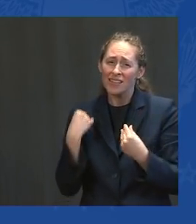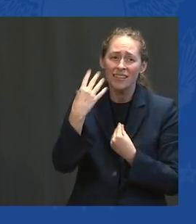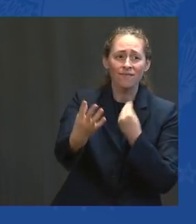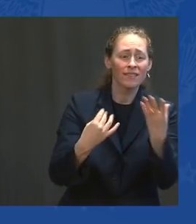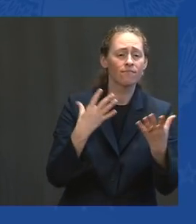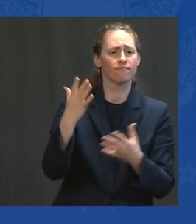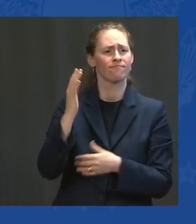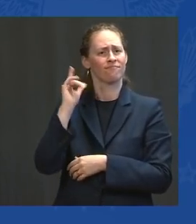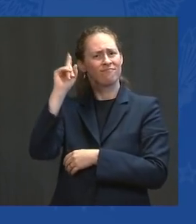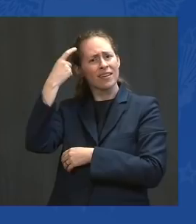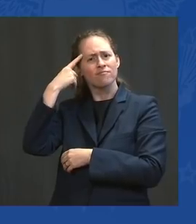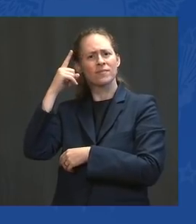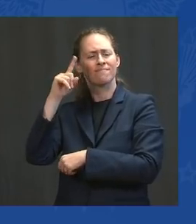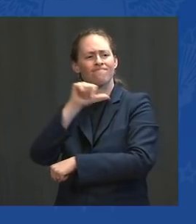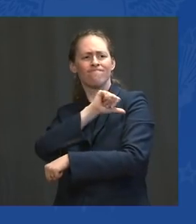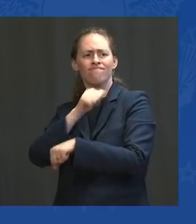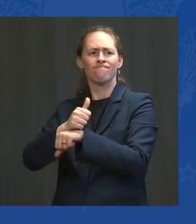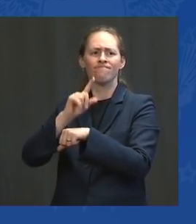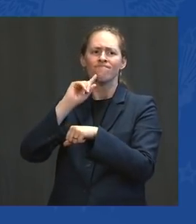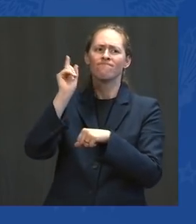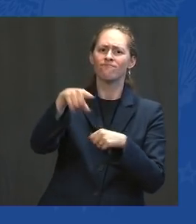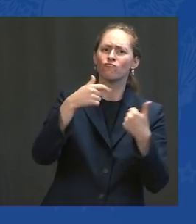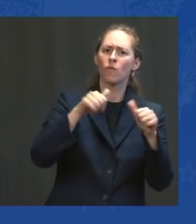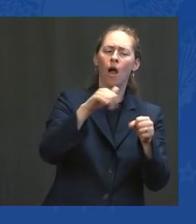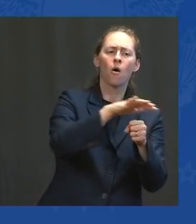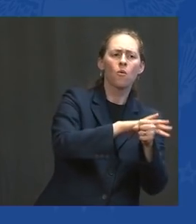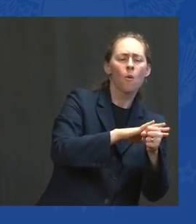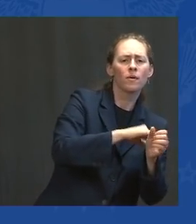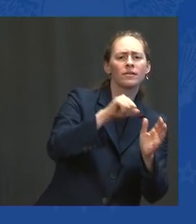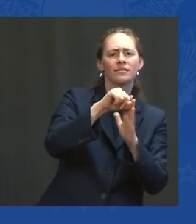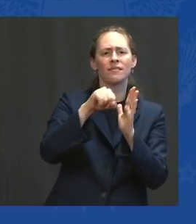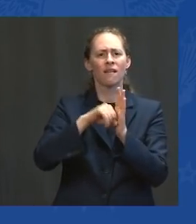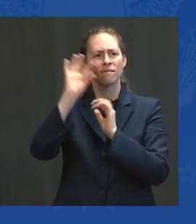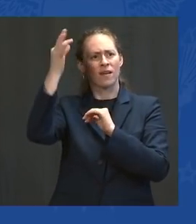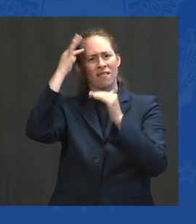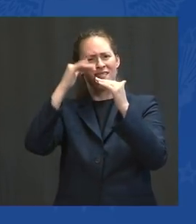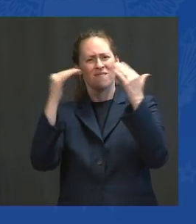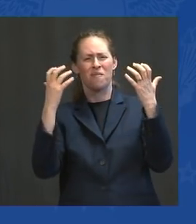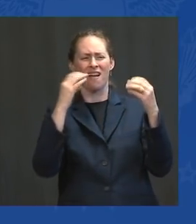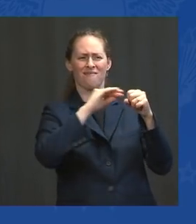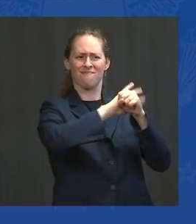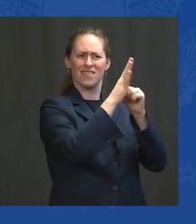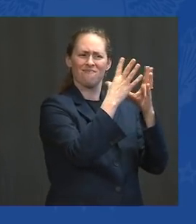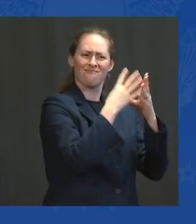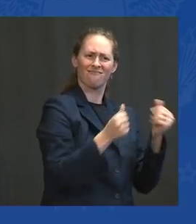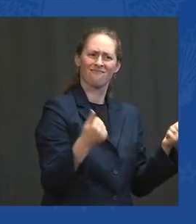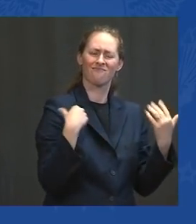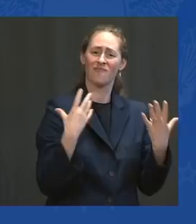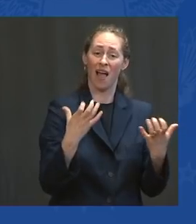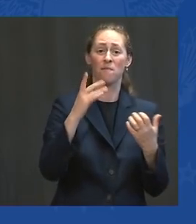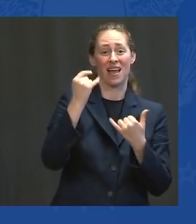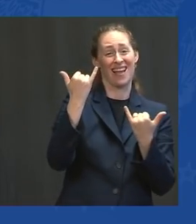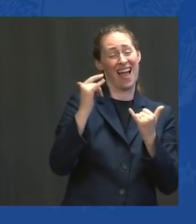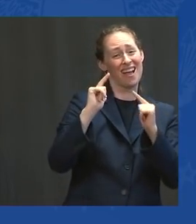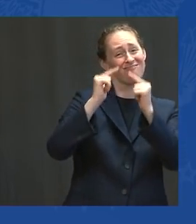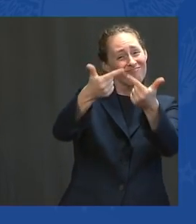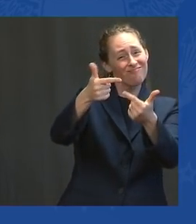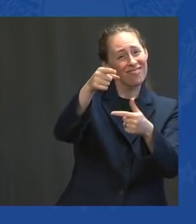and local levels to defeat the pandemic. But we need everyone to do their part. Millions of Americans have already done that.